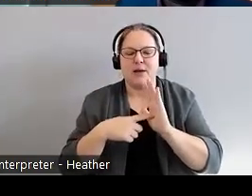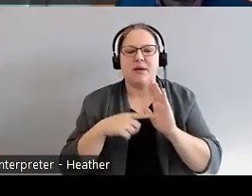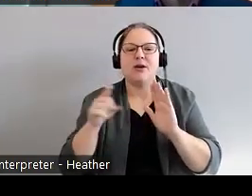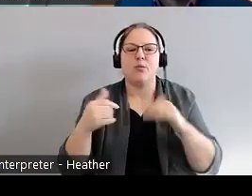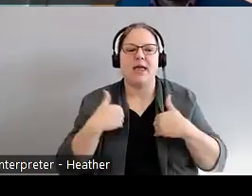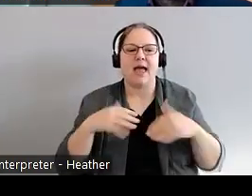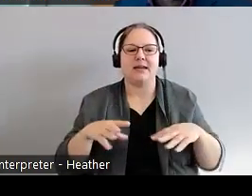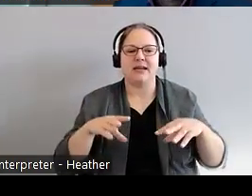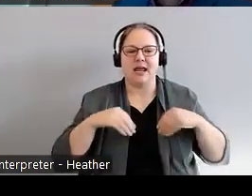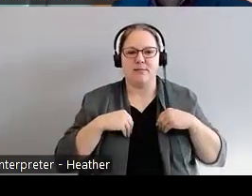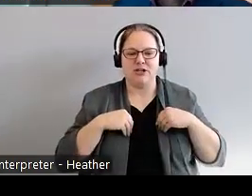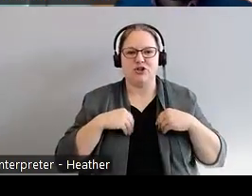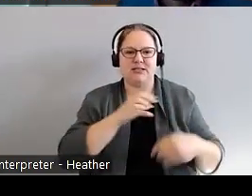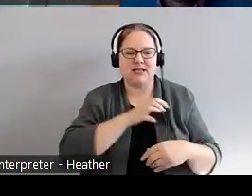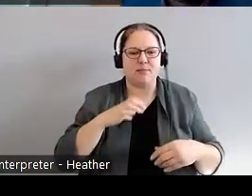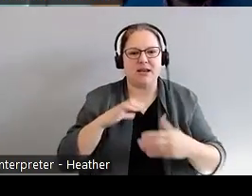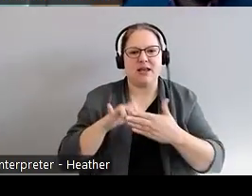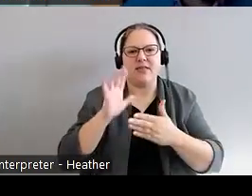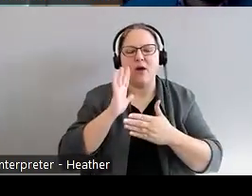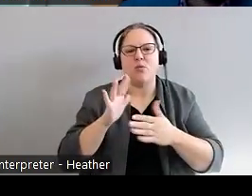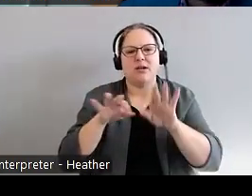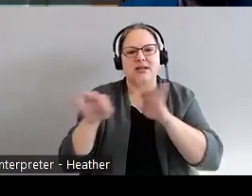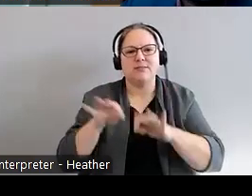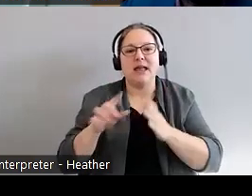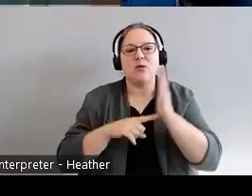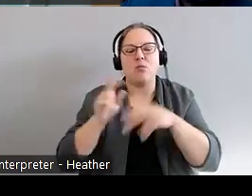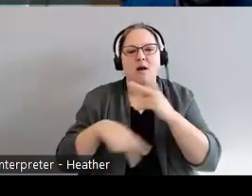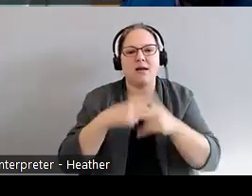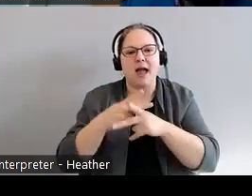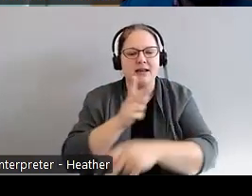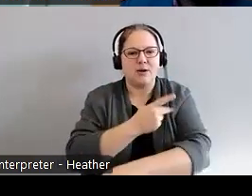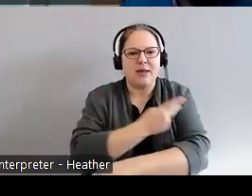that helped define what kinds of patients were going to be admitted to the unit. Uh we had a